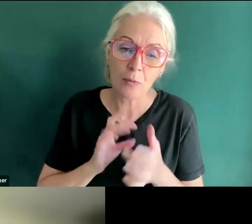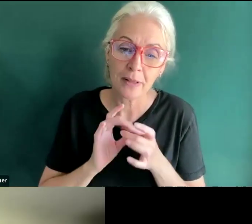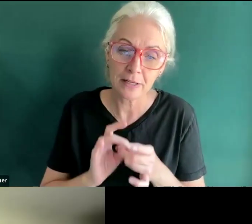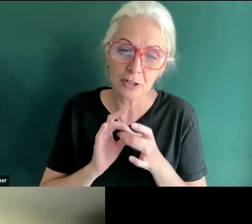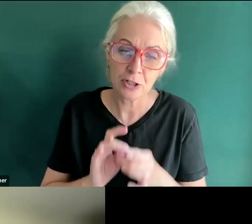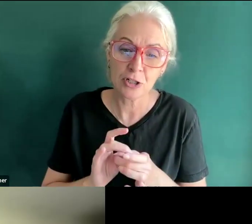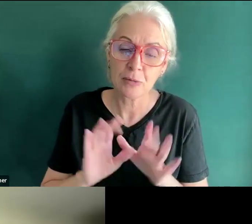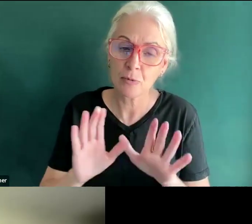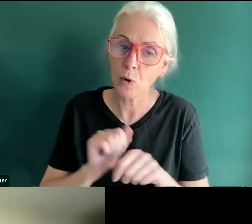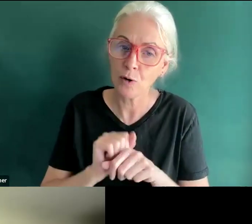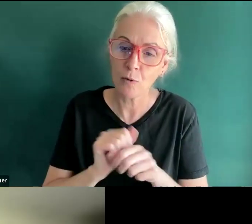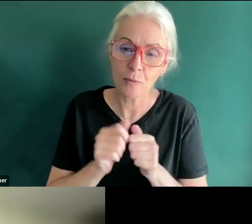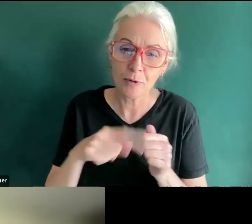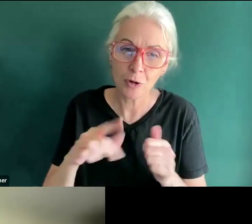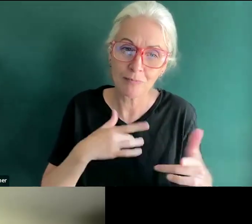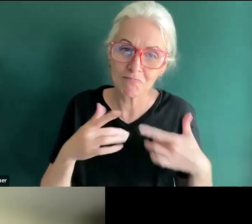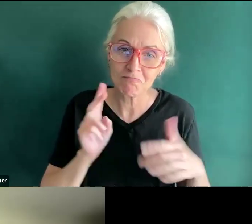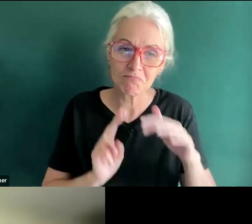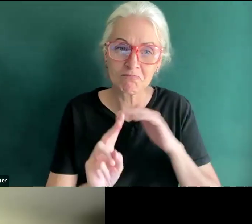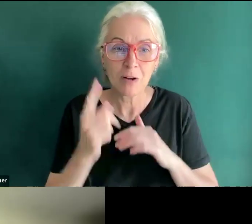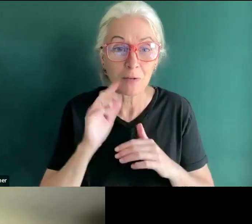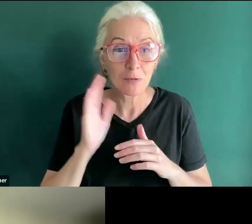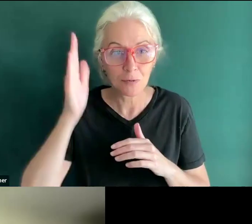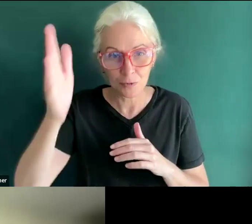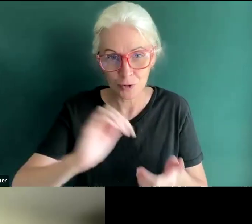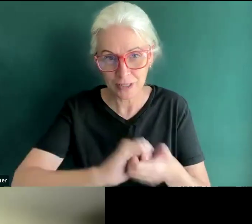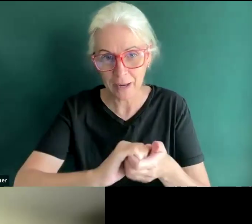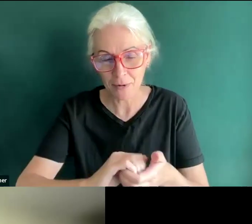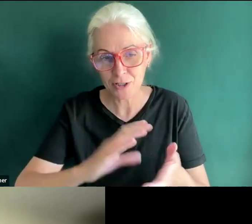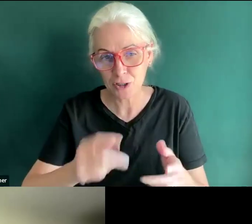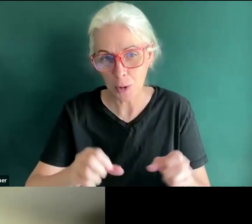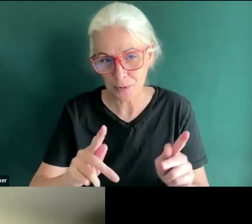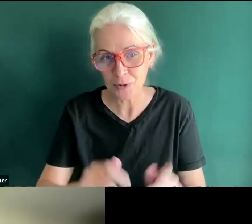it was great to work with you guys, and looking forward to future collaboration and opportunities.